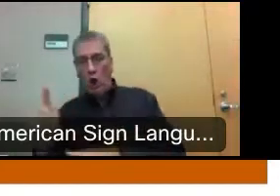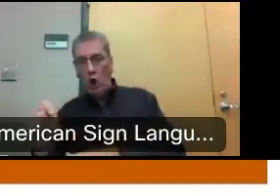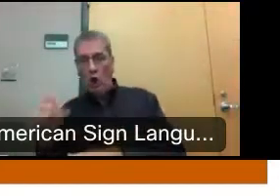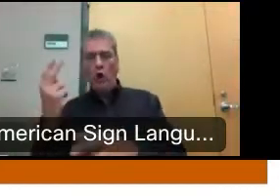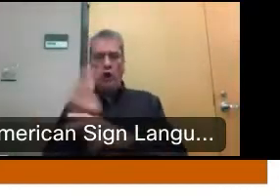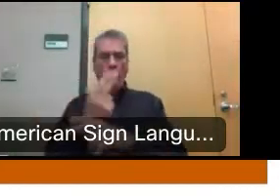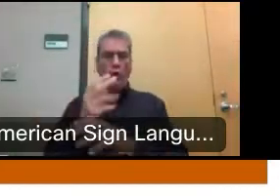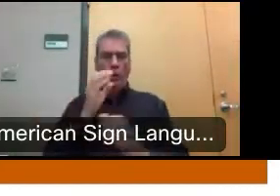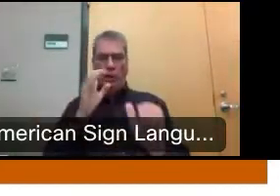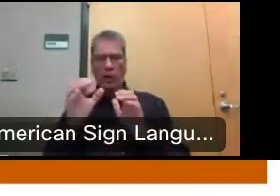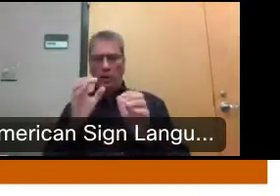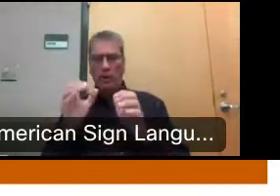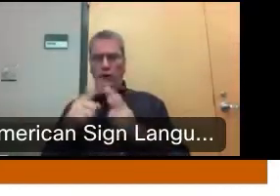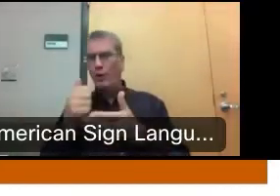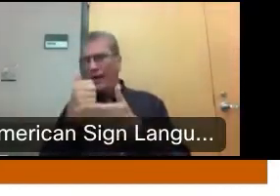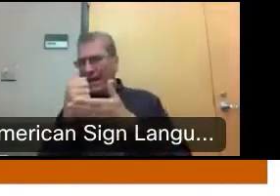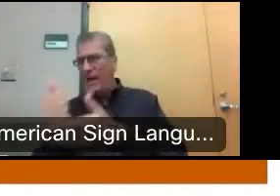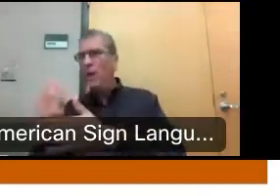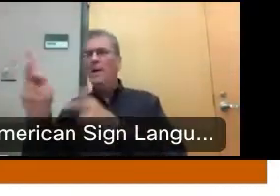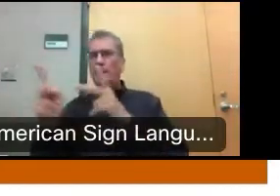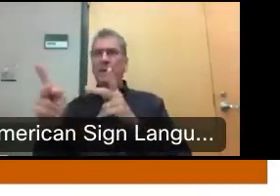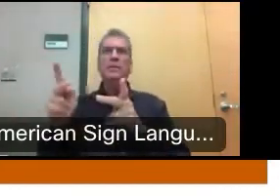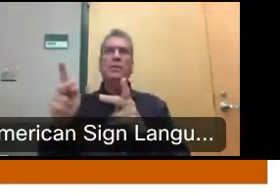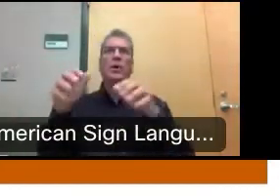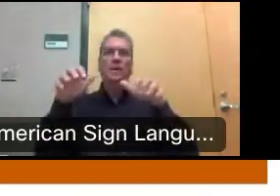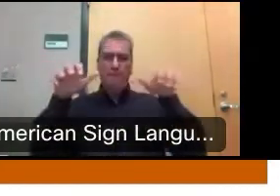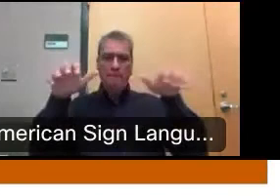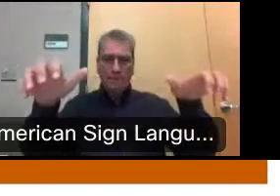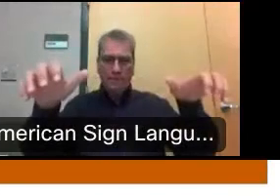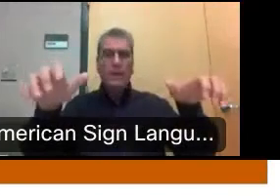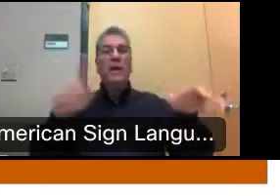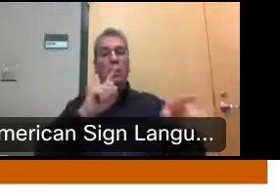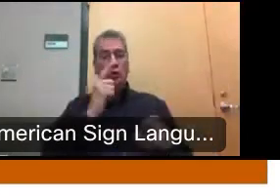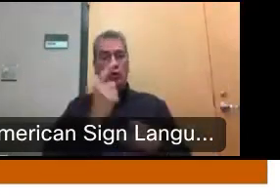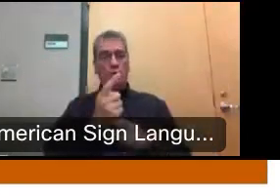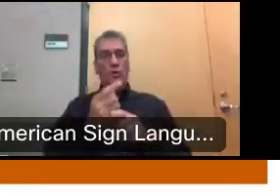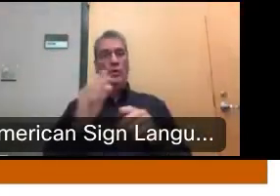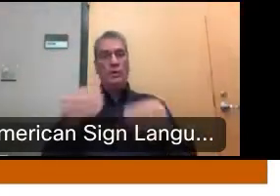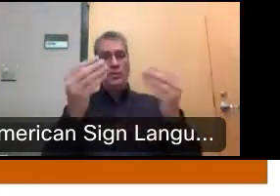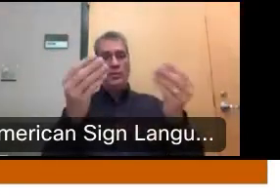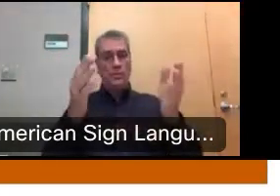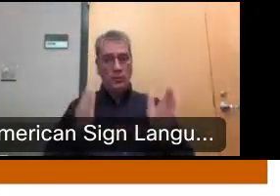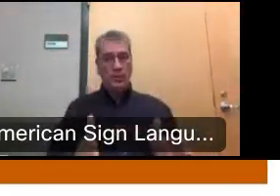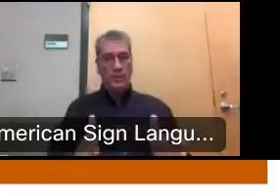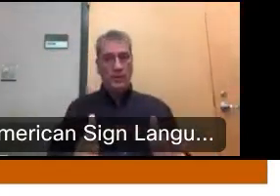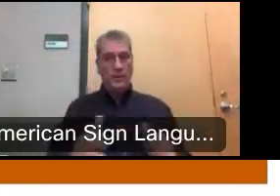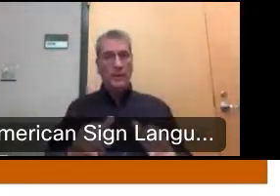and wellbeing of people the populations. So sure it is patient provider, but it's also kind of families communicate about health. Like, how do people communicate about health